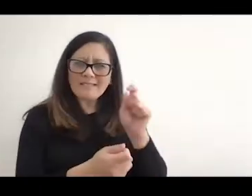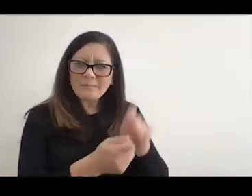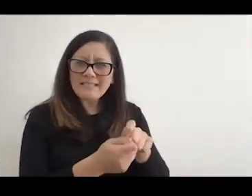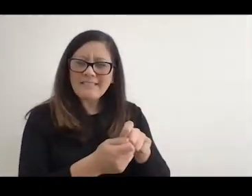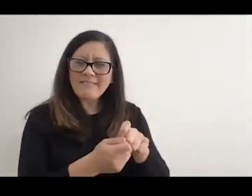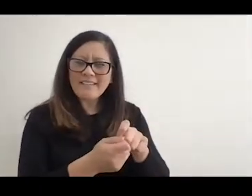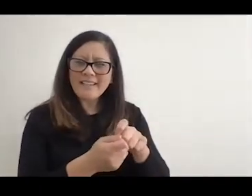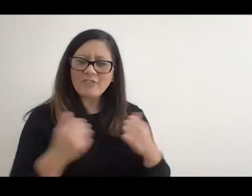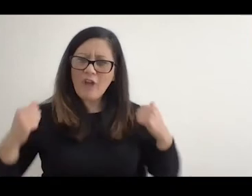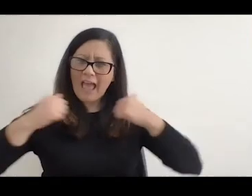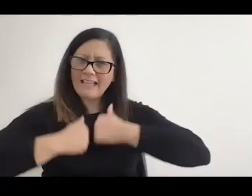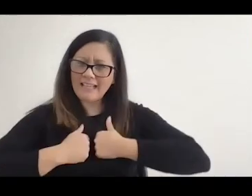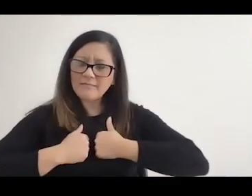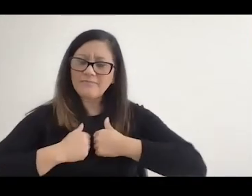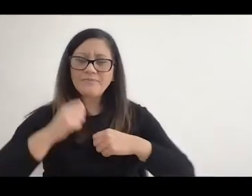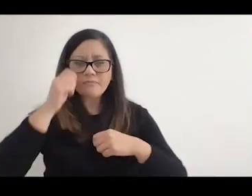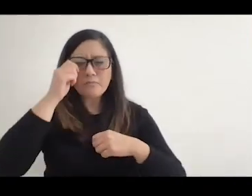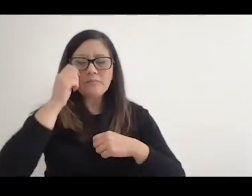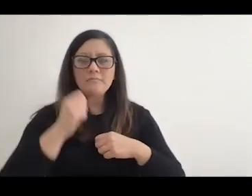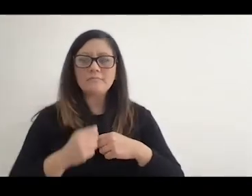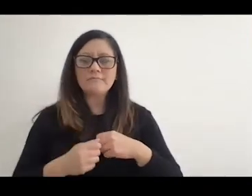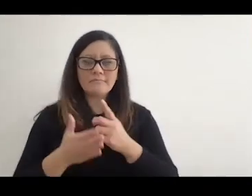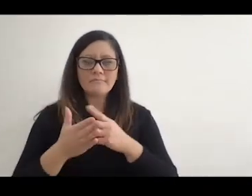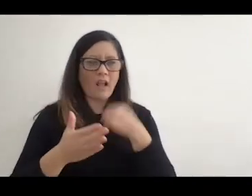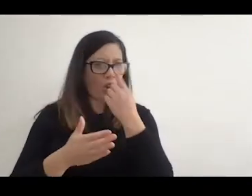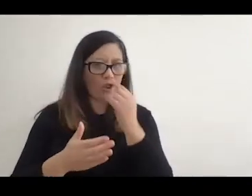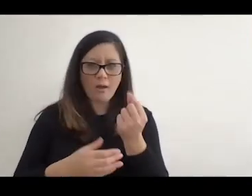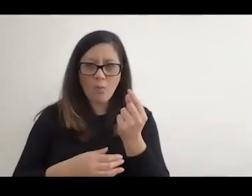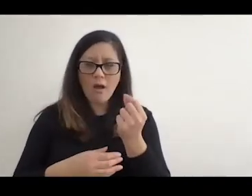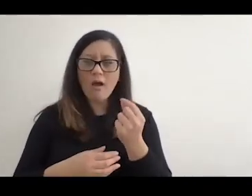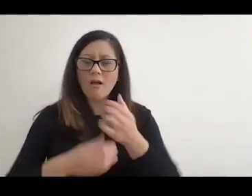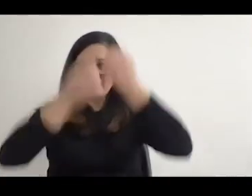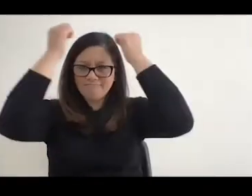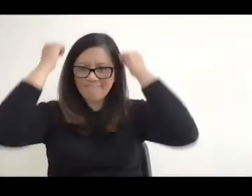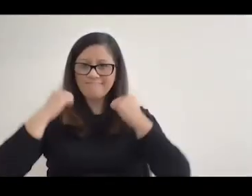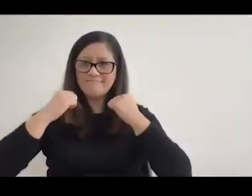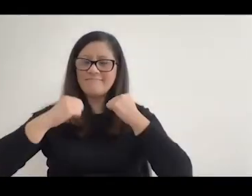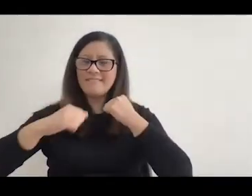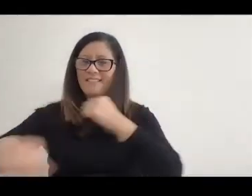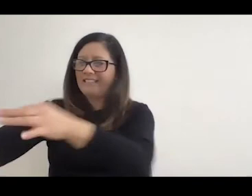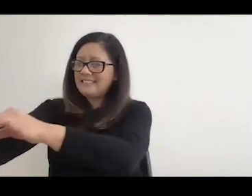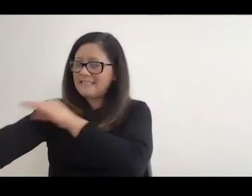Their technology was that you can unzip everything. From the cuff from your